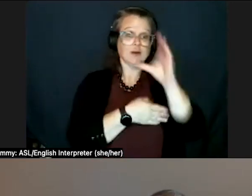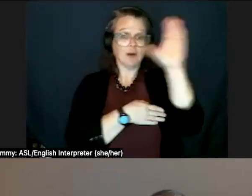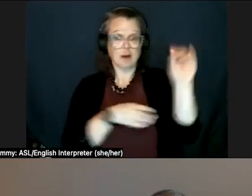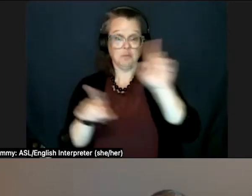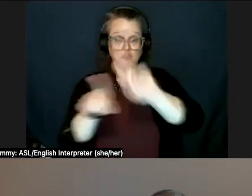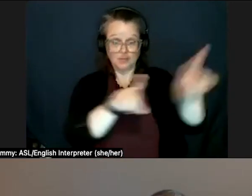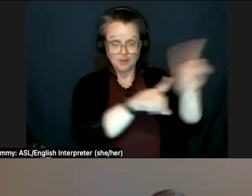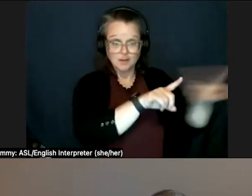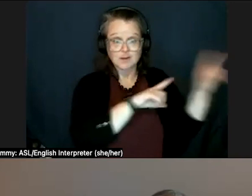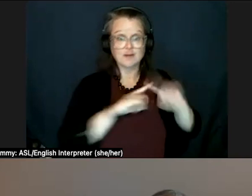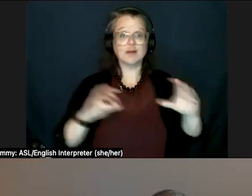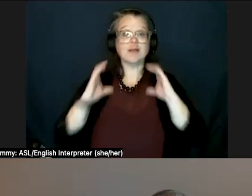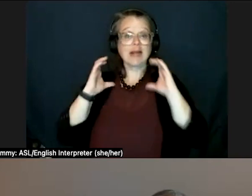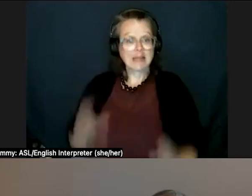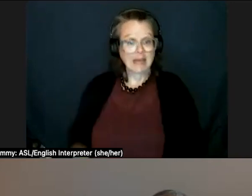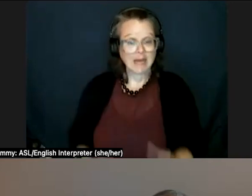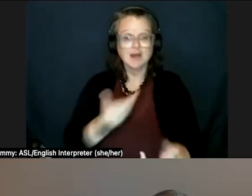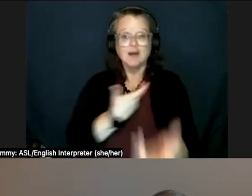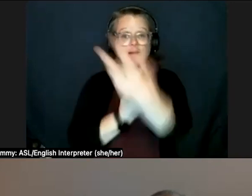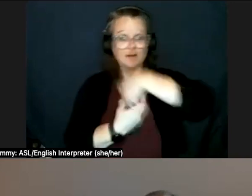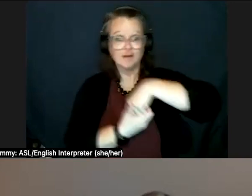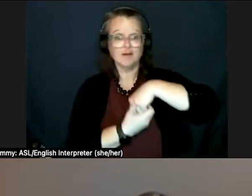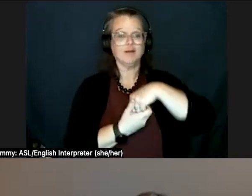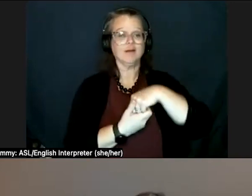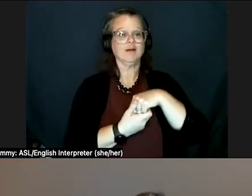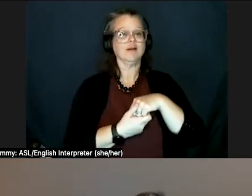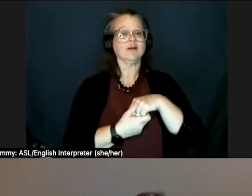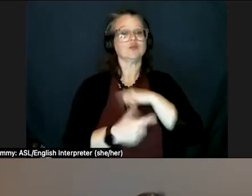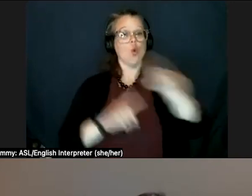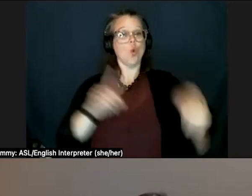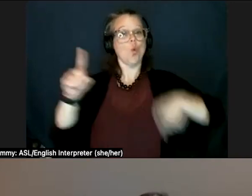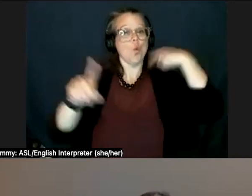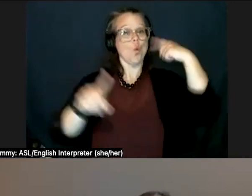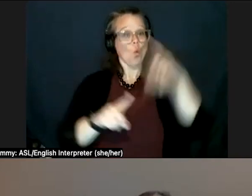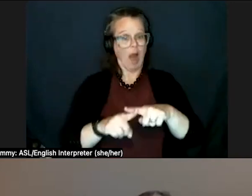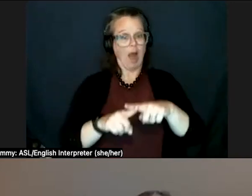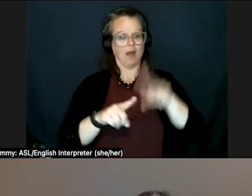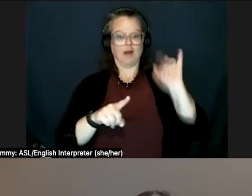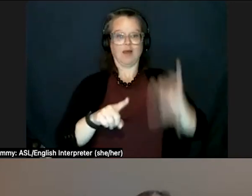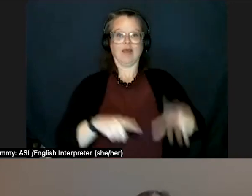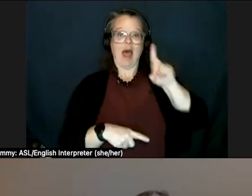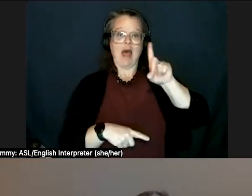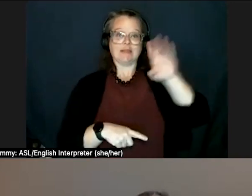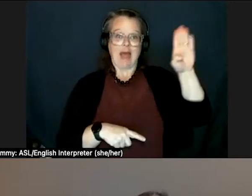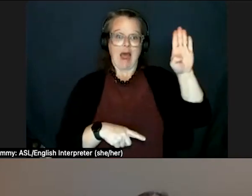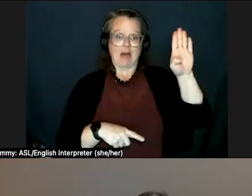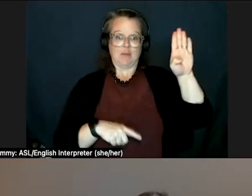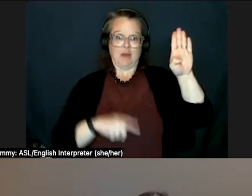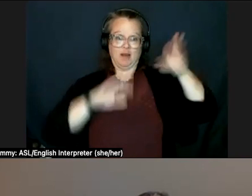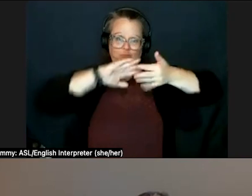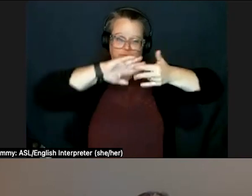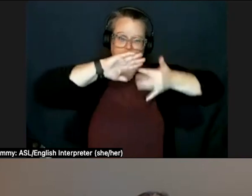easier to use. And they were happy because it gave them a better sense of visibility and control, but